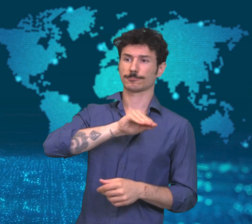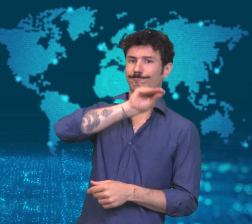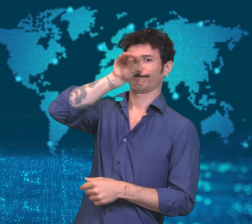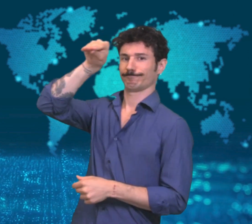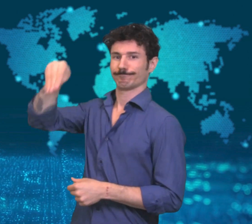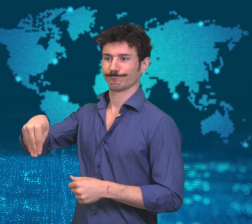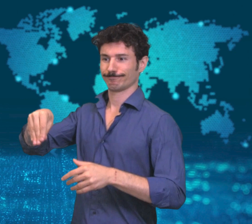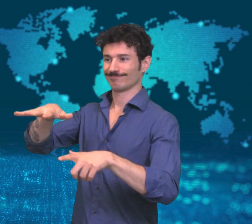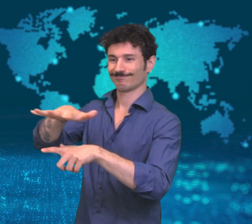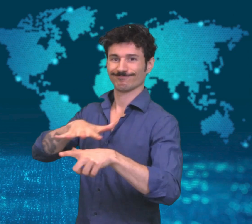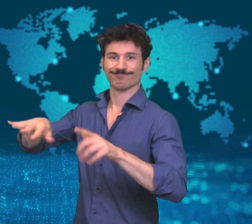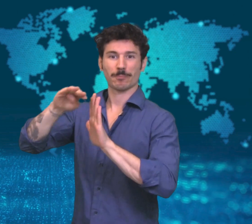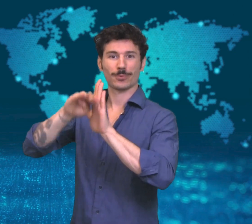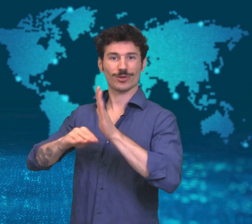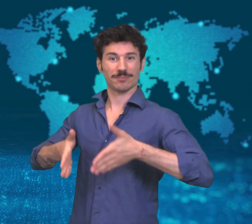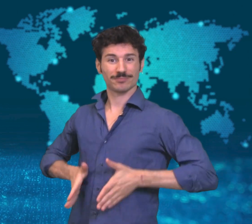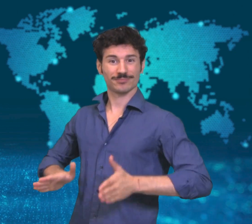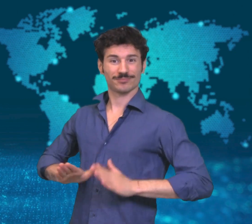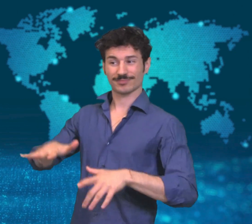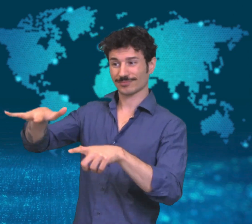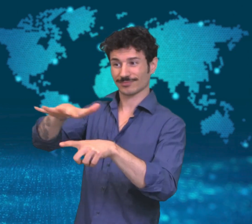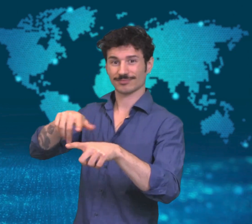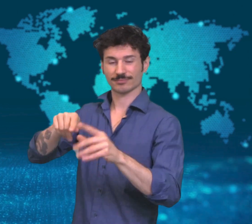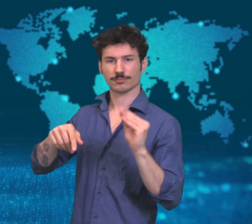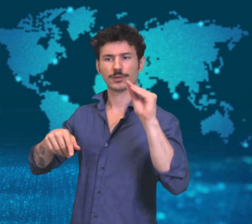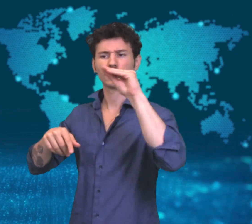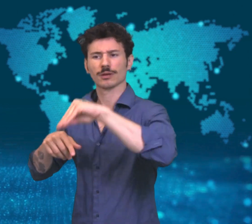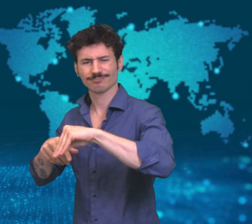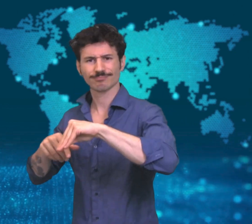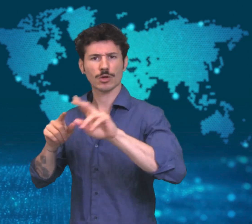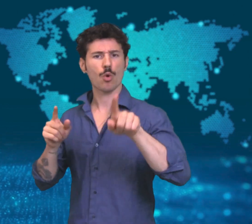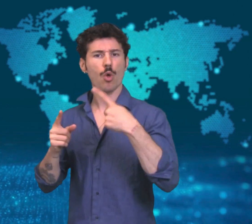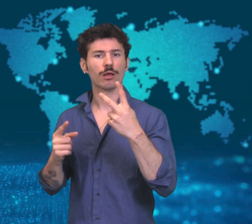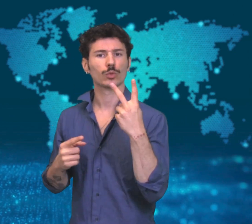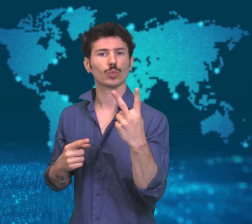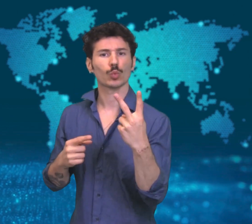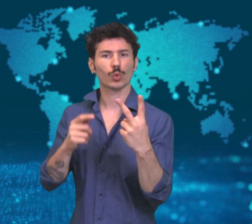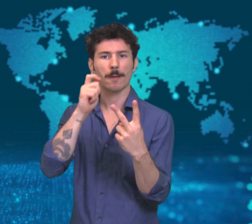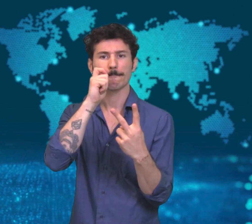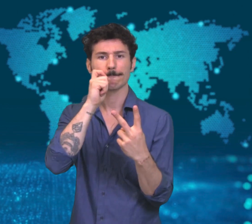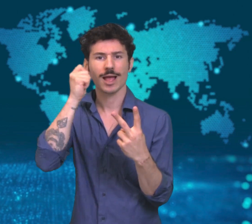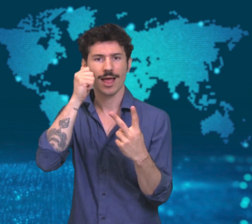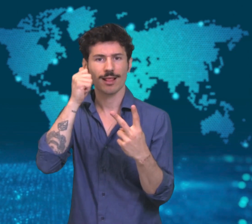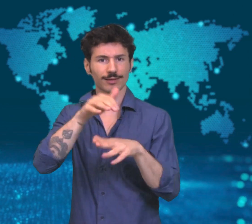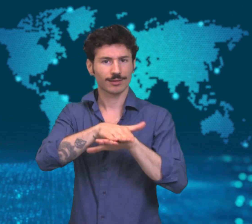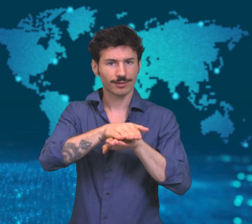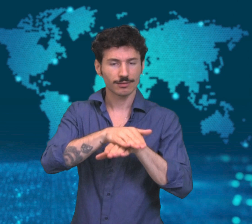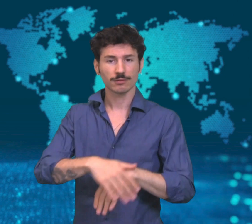there were only 2 male and 12 female giant tortoises left.